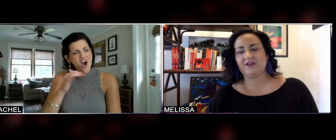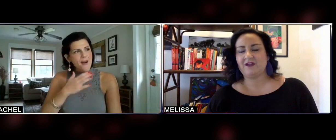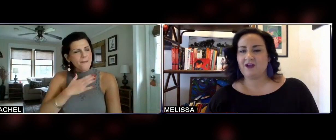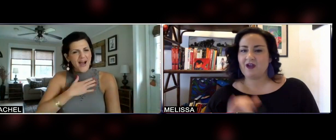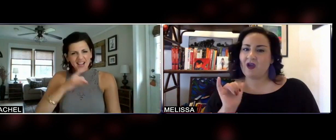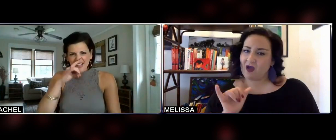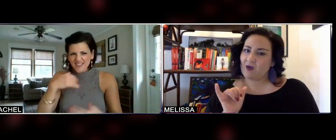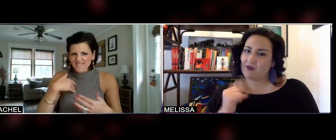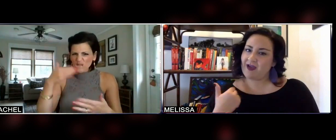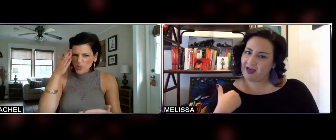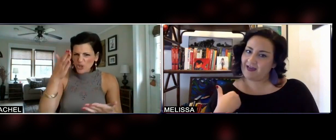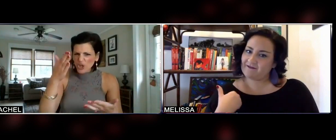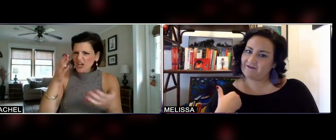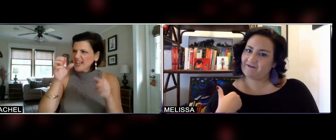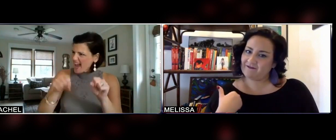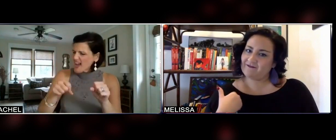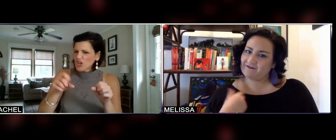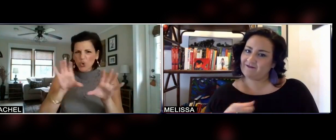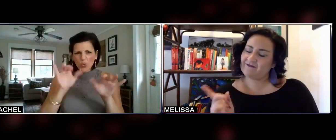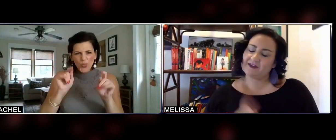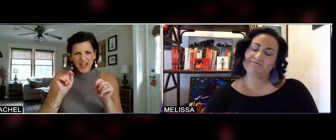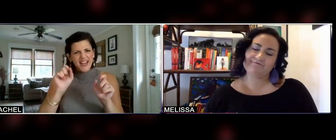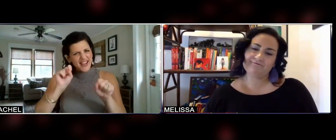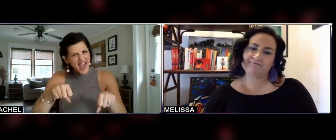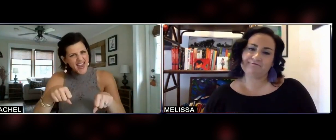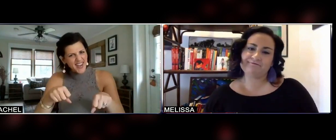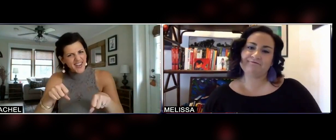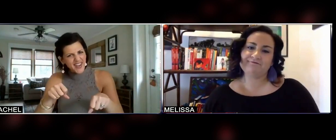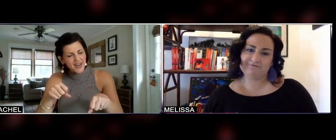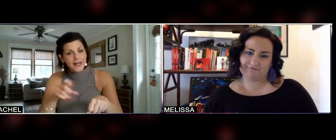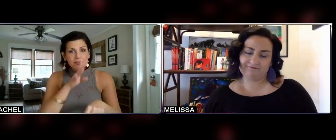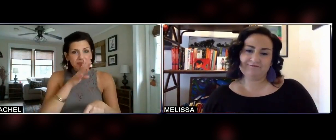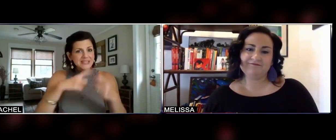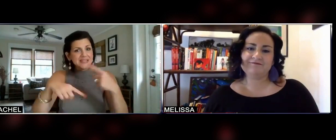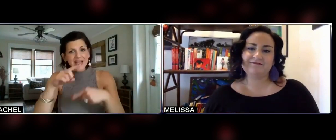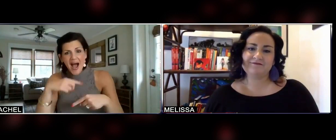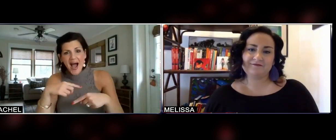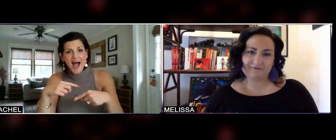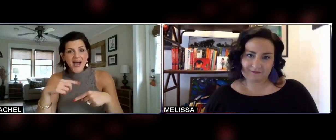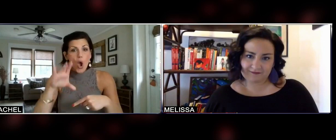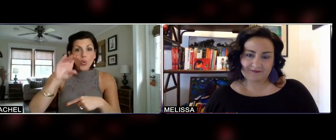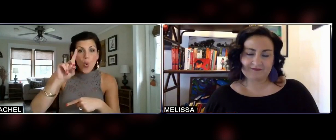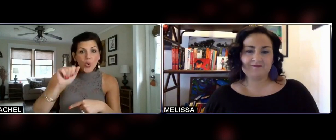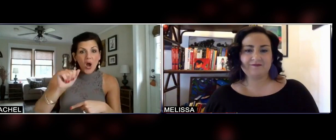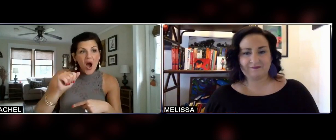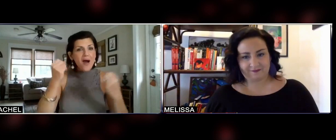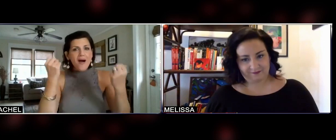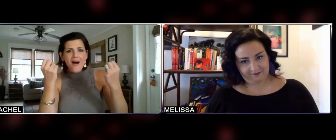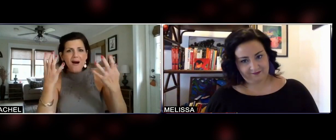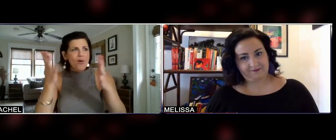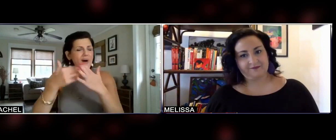and be like, "Oh, yes, my kids can do that, they do have a future! Yes, that they have resources, and have opportunities.